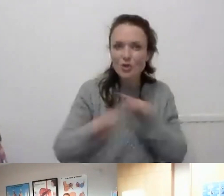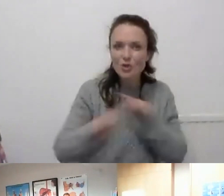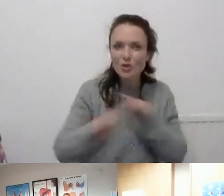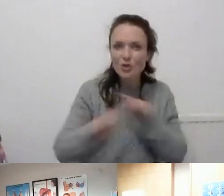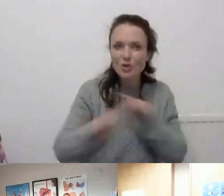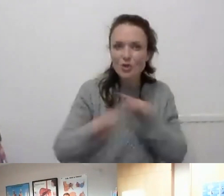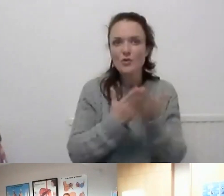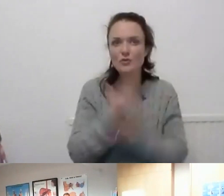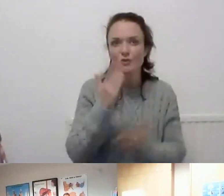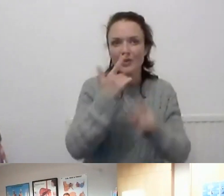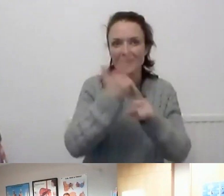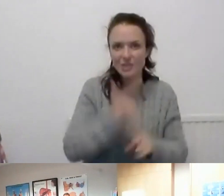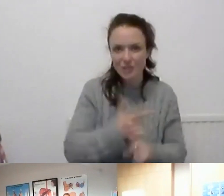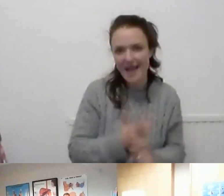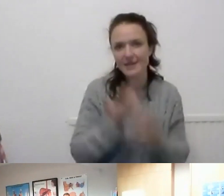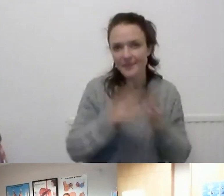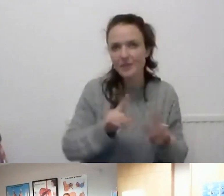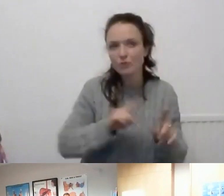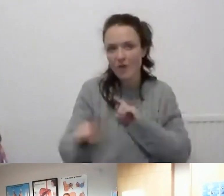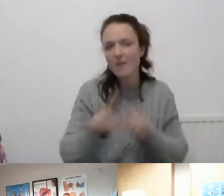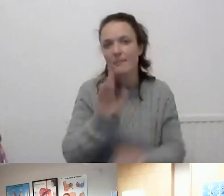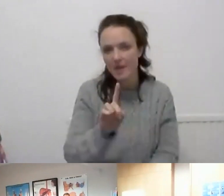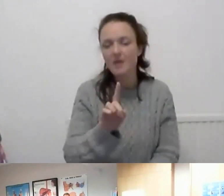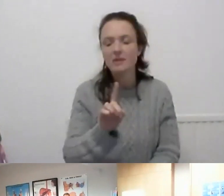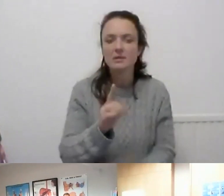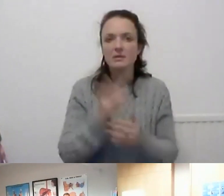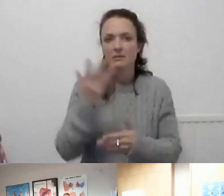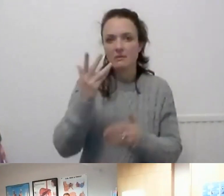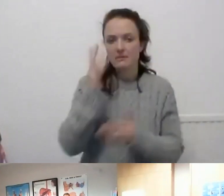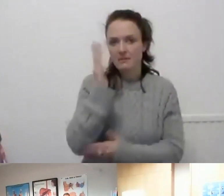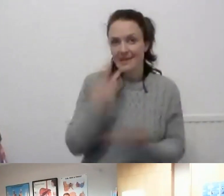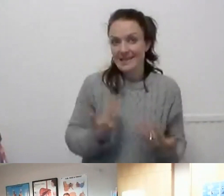rationale for that say, the situation is that because we haven't done the clinical trials yet.